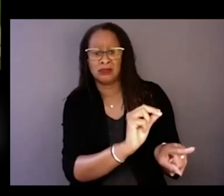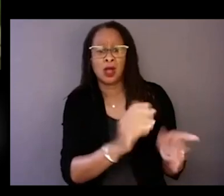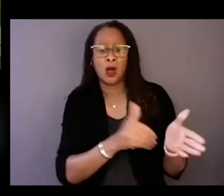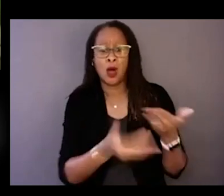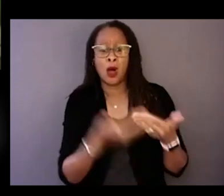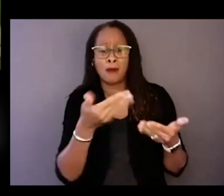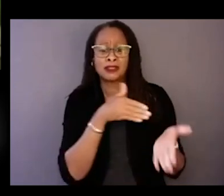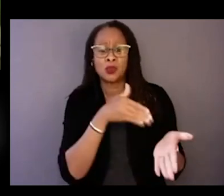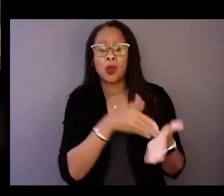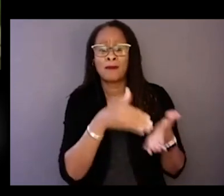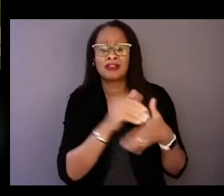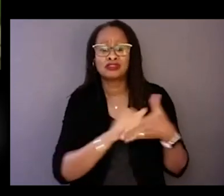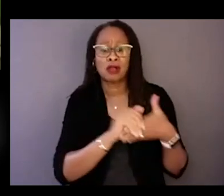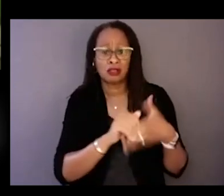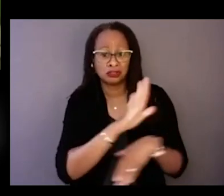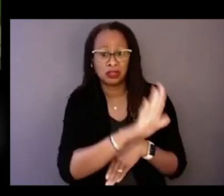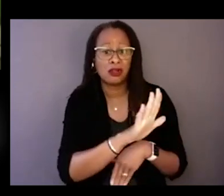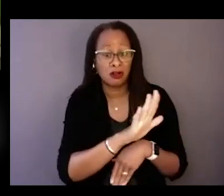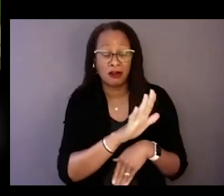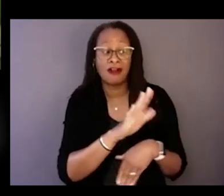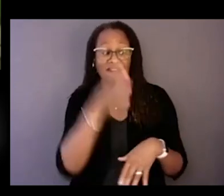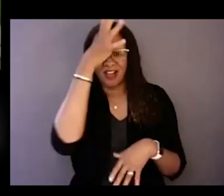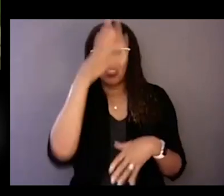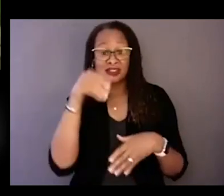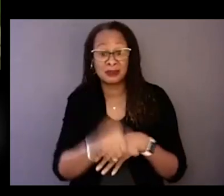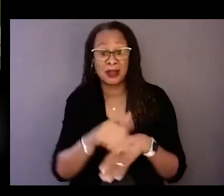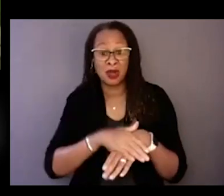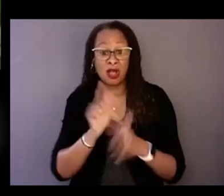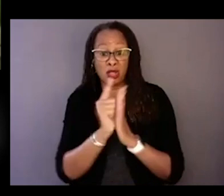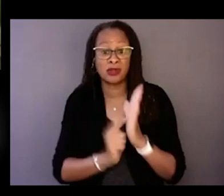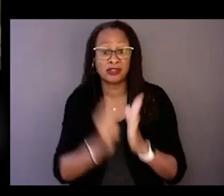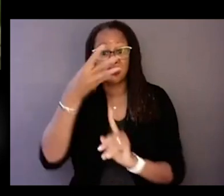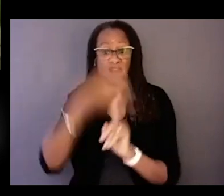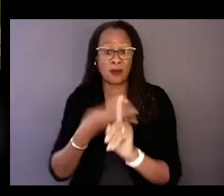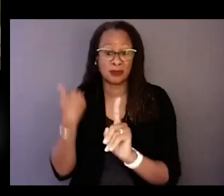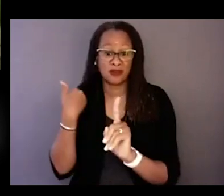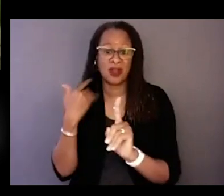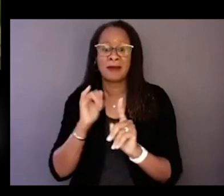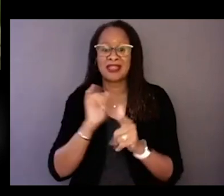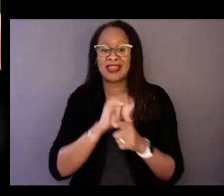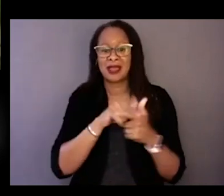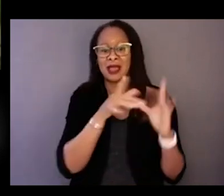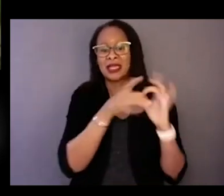on lawyers in the four months before that. But that got continued as well as questions